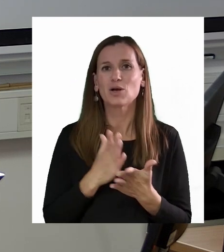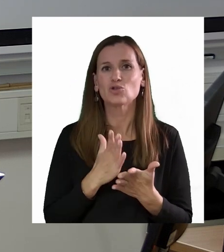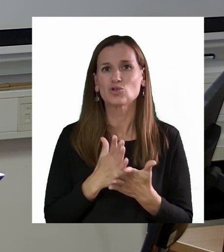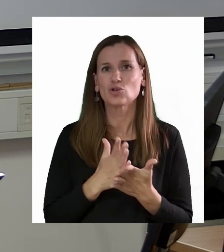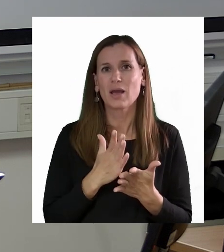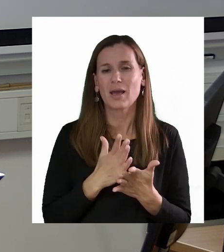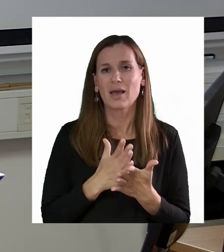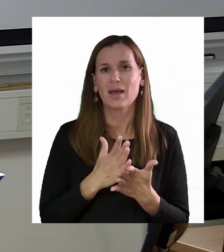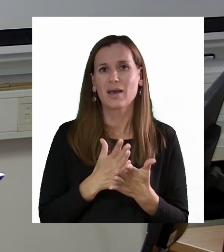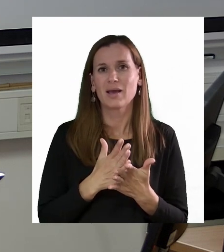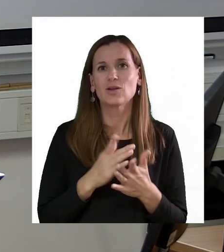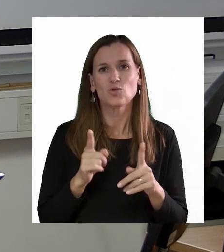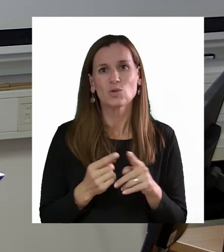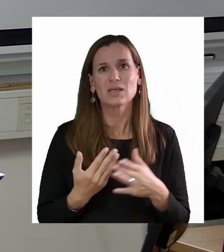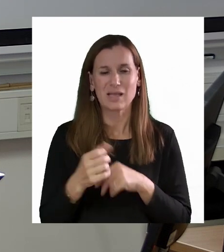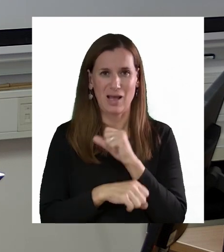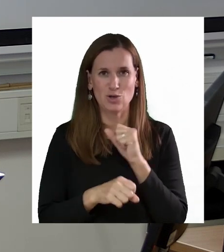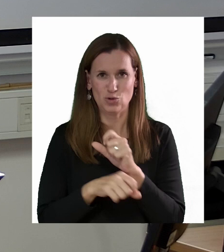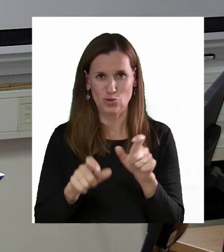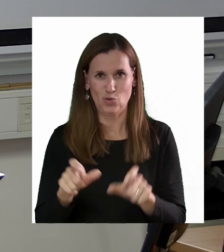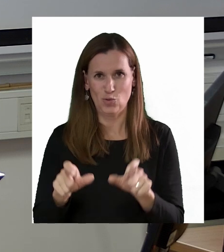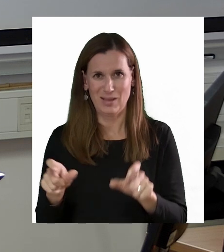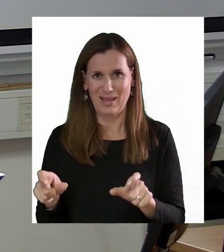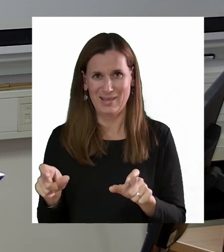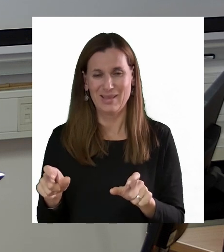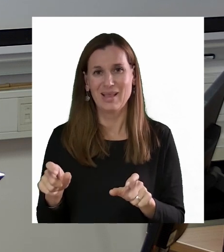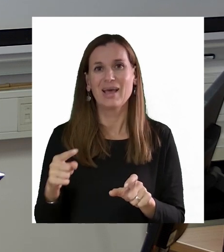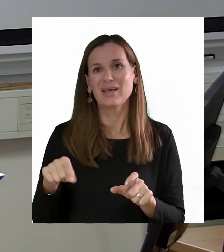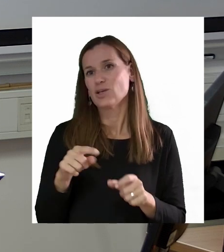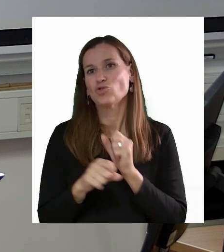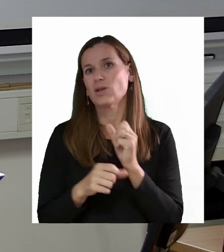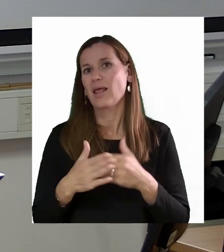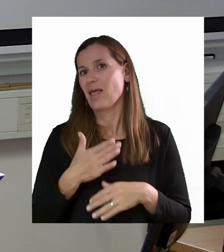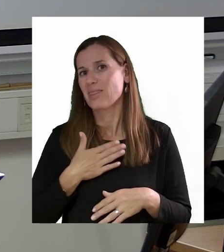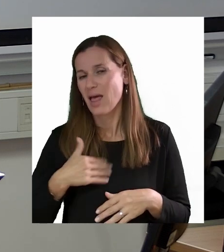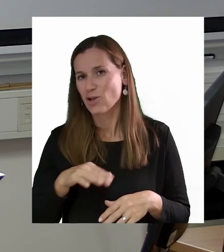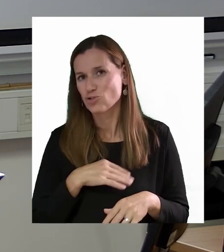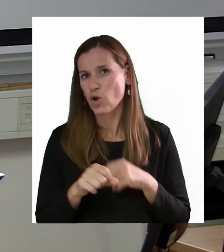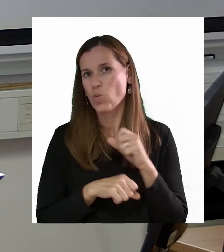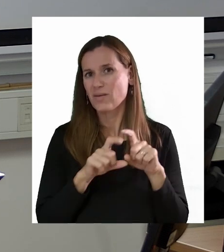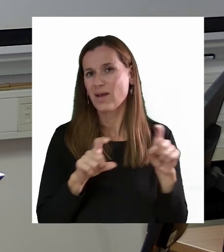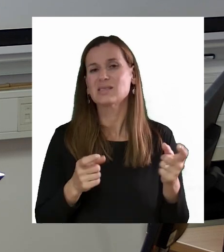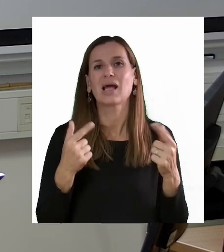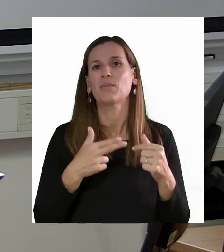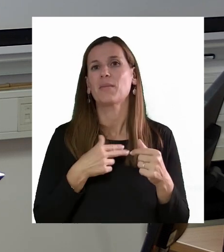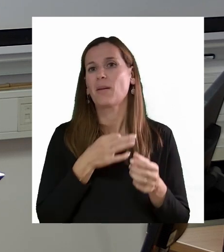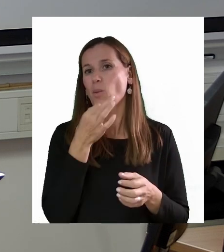also to students to who is studying in our university or we have some lectures for the student who